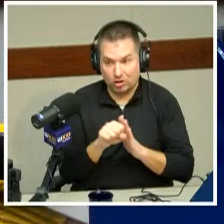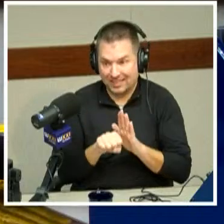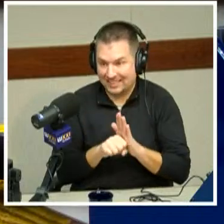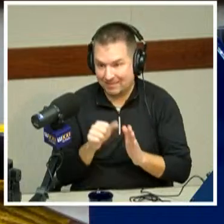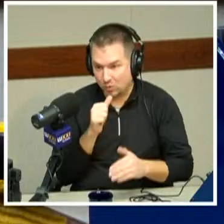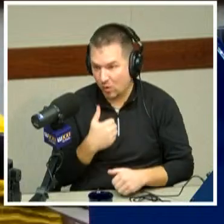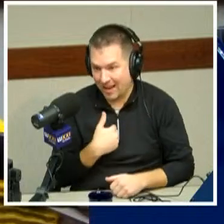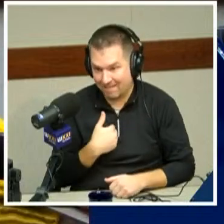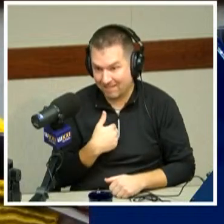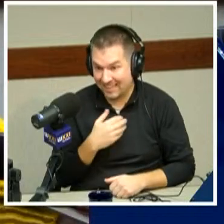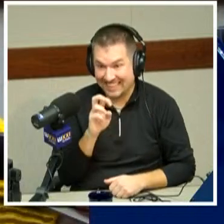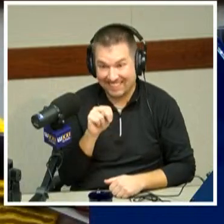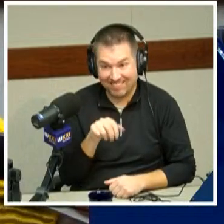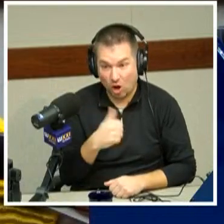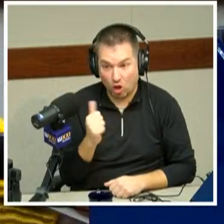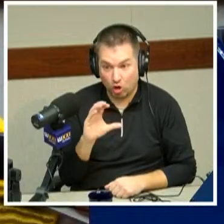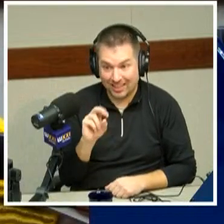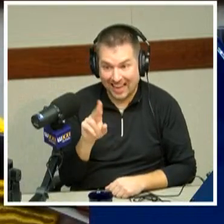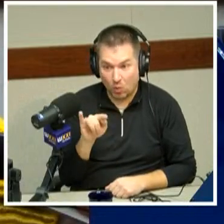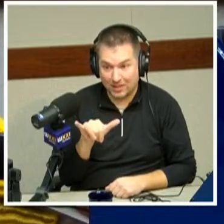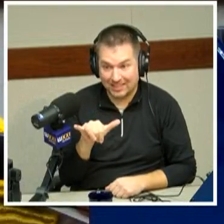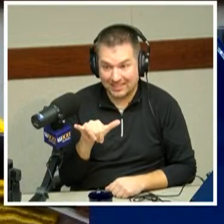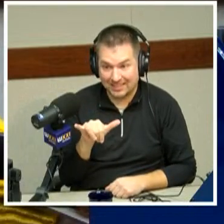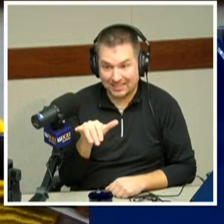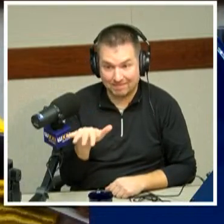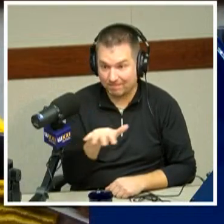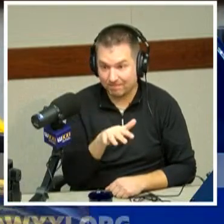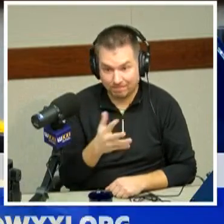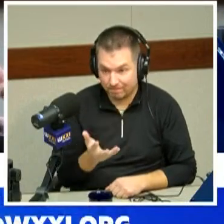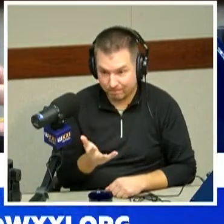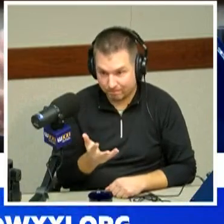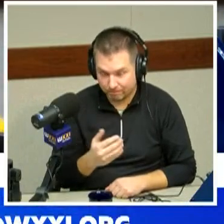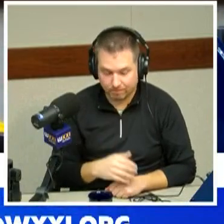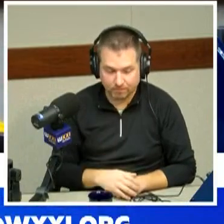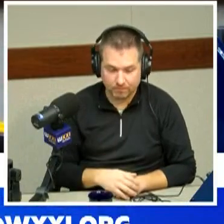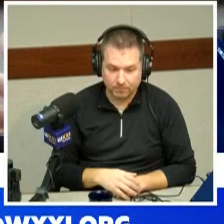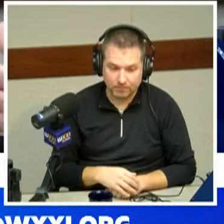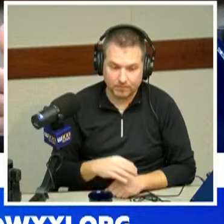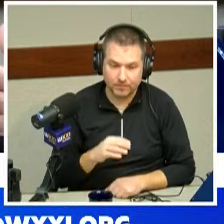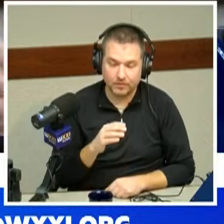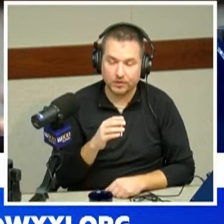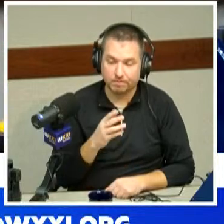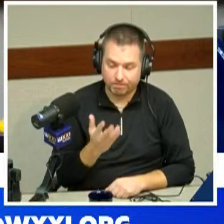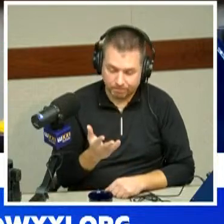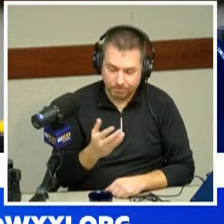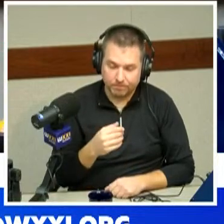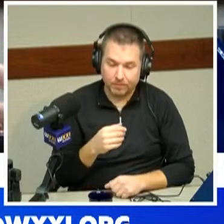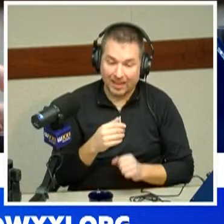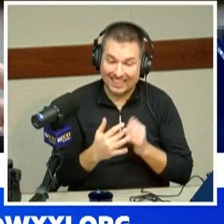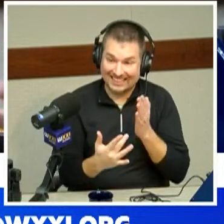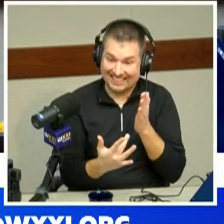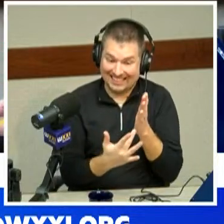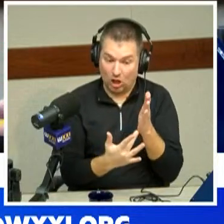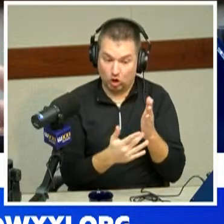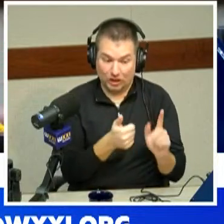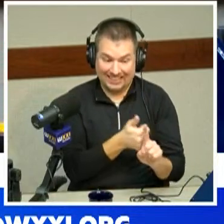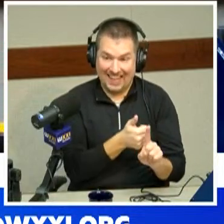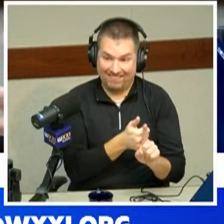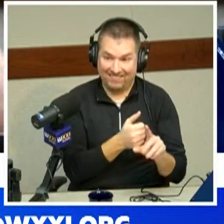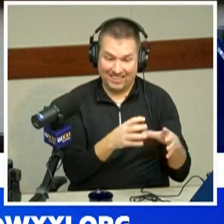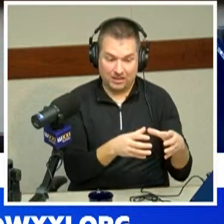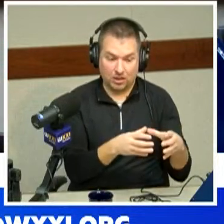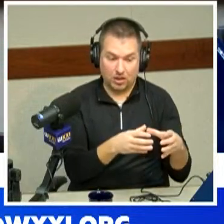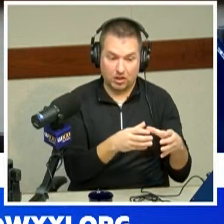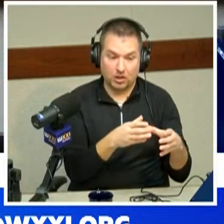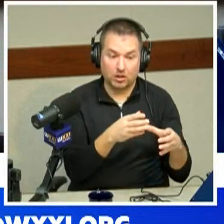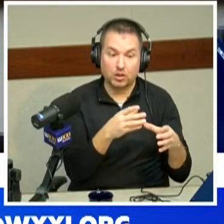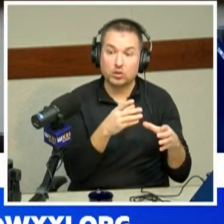other counties um the resources with technology I feel a lot of barriers have been broken down um